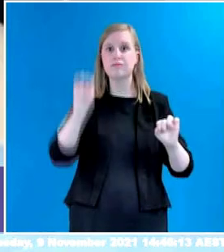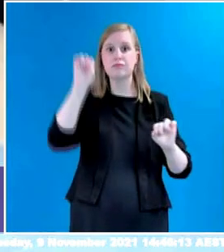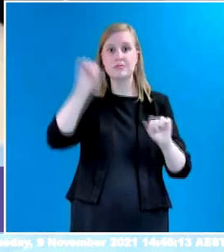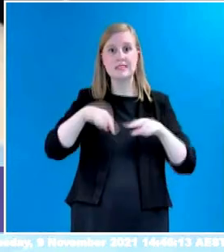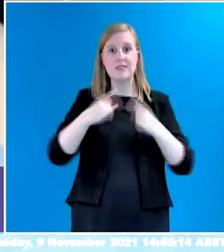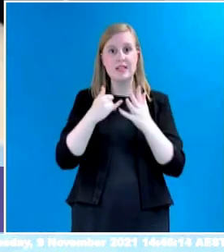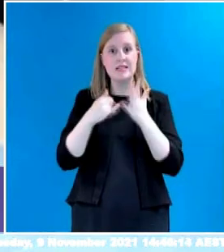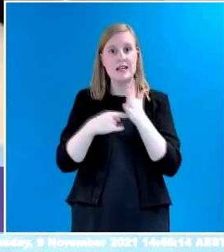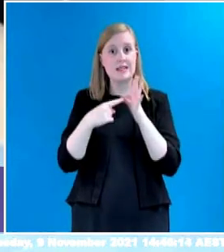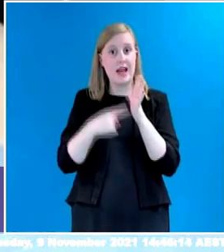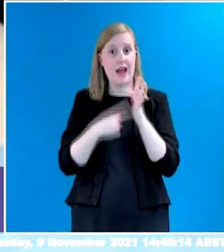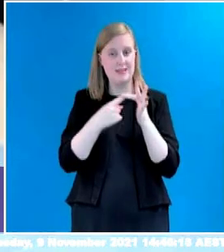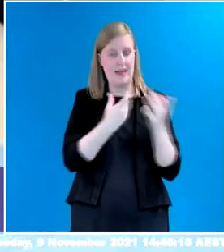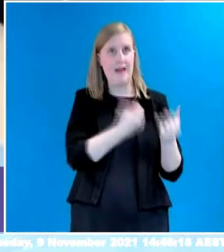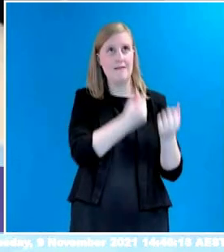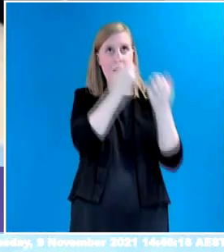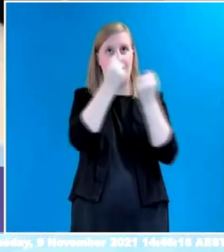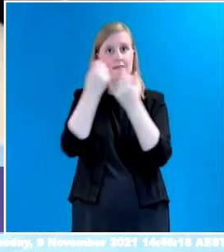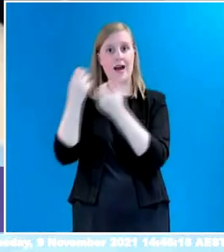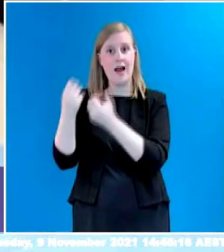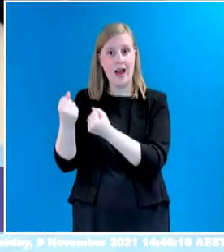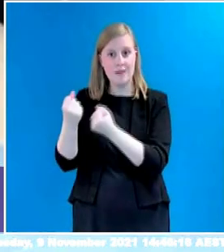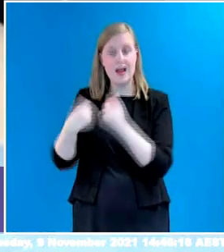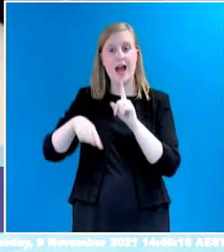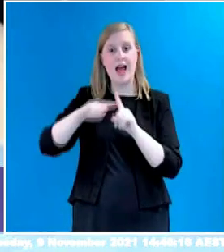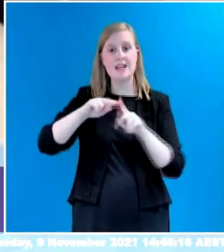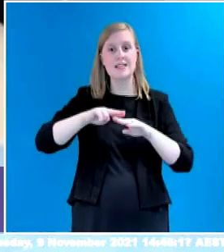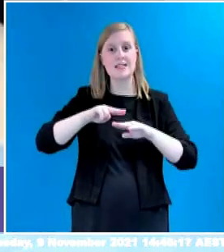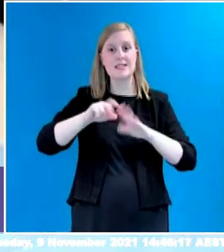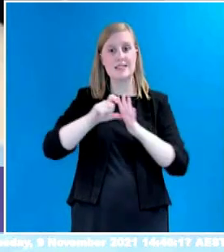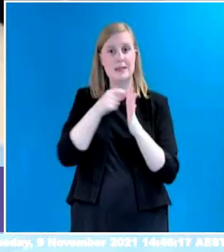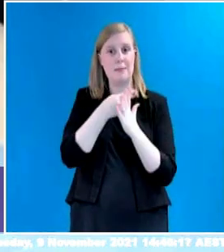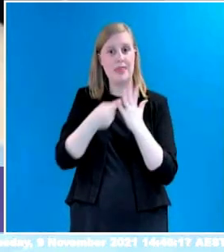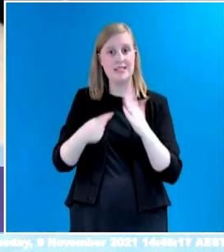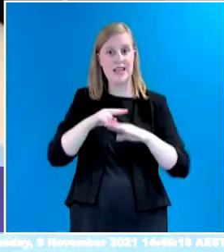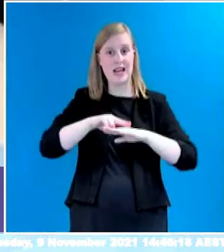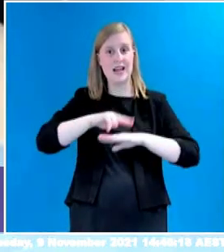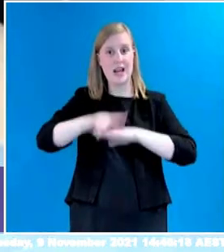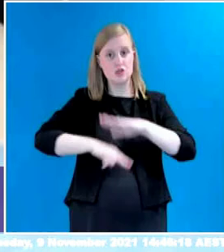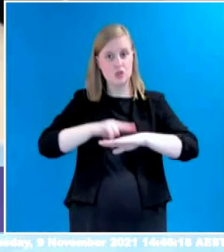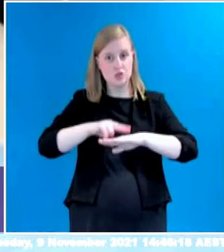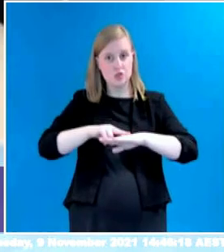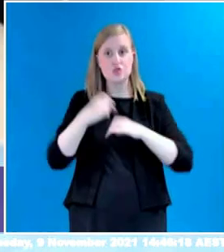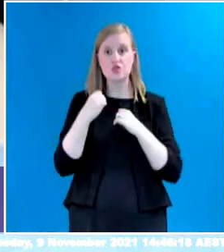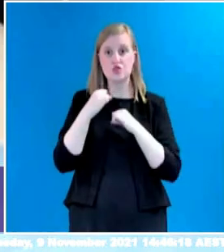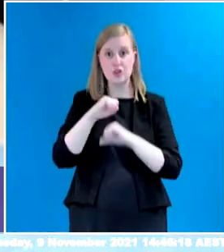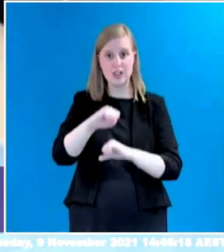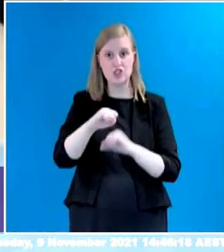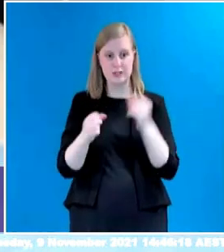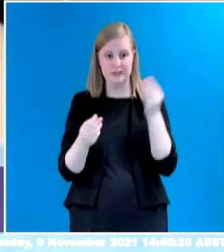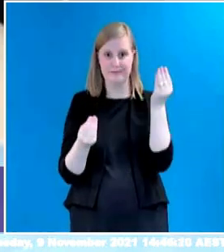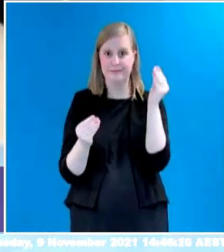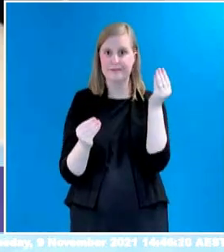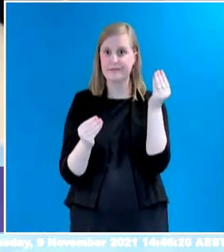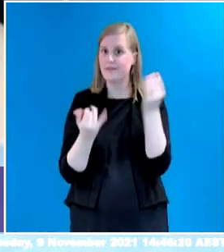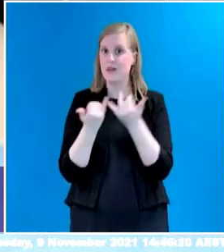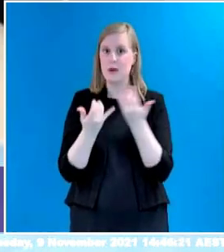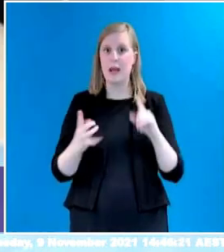The National Disability Strategy is also an important part of our implementation